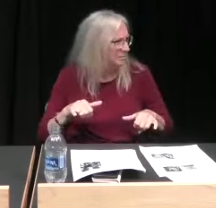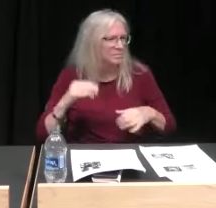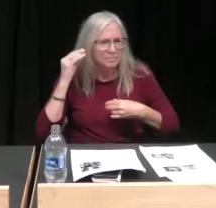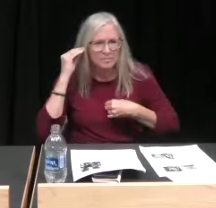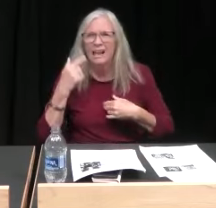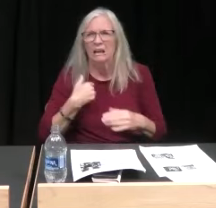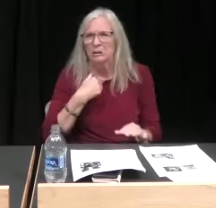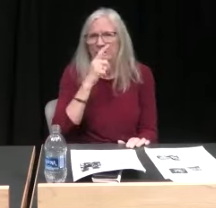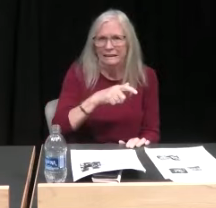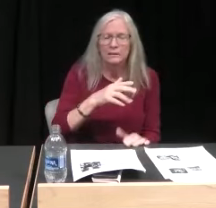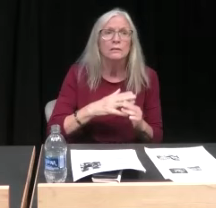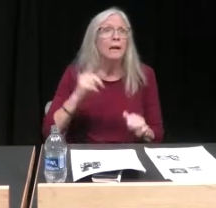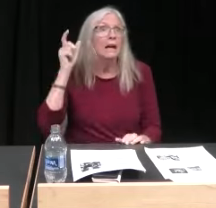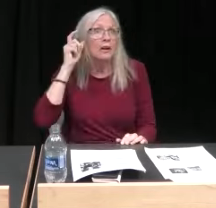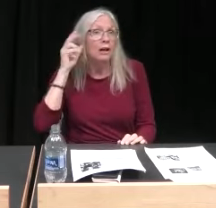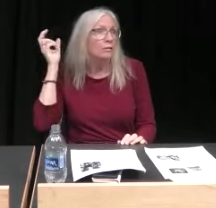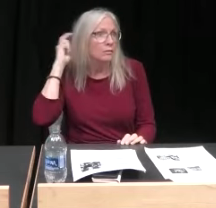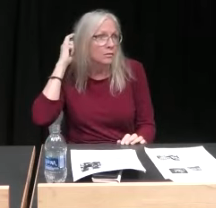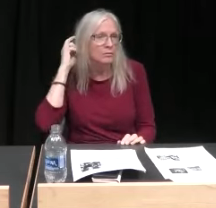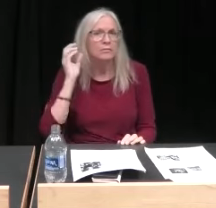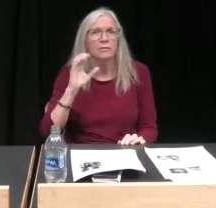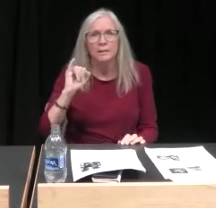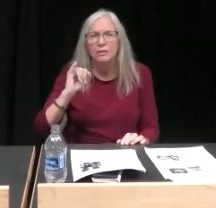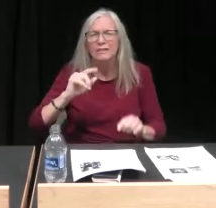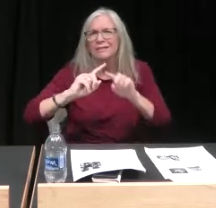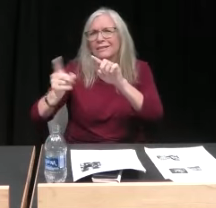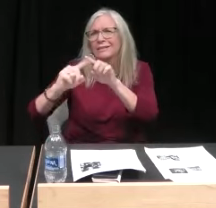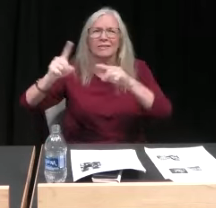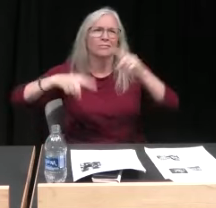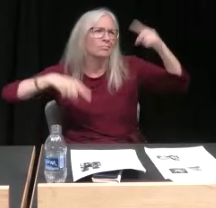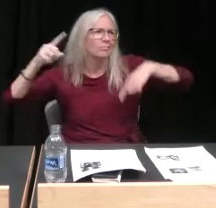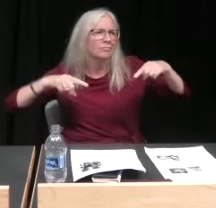what we also know for those that depend on auditory access or the residual hearing that